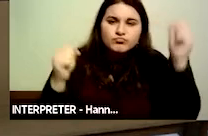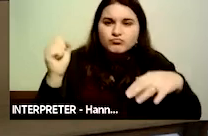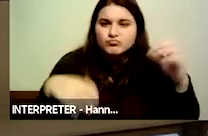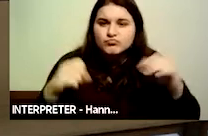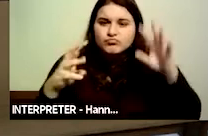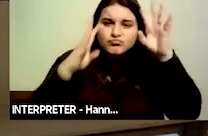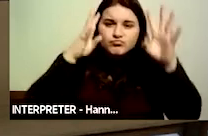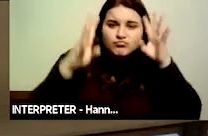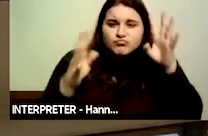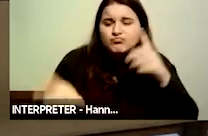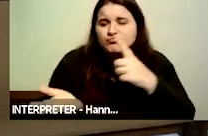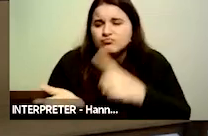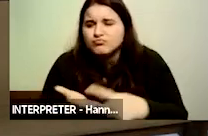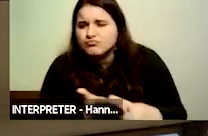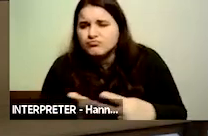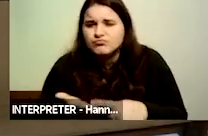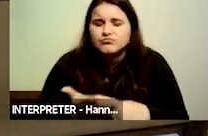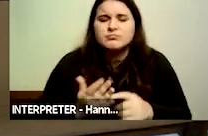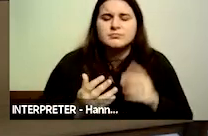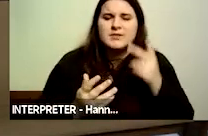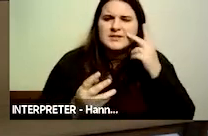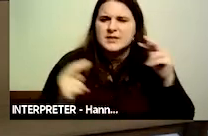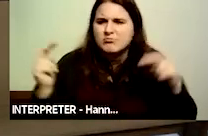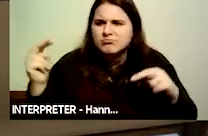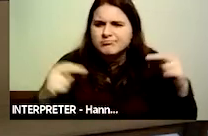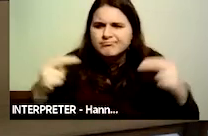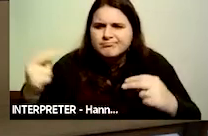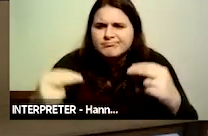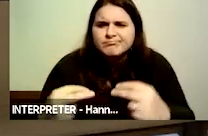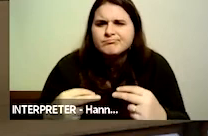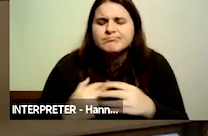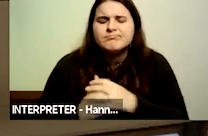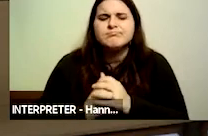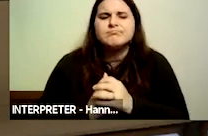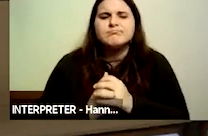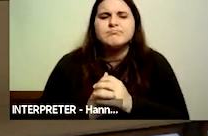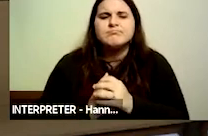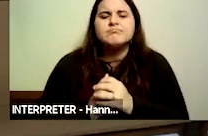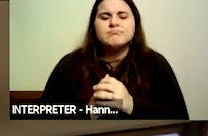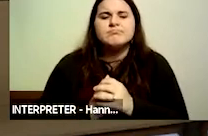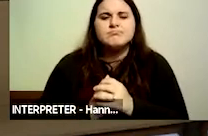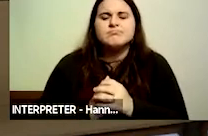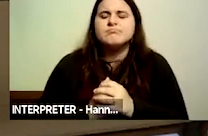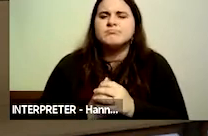these disparate elements in different areas we pull them together. Ben Woelk: So one of the things that we did a couple of years ago was a digital